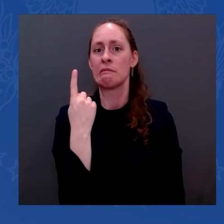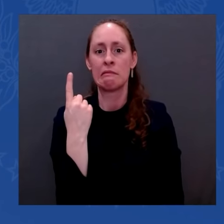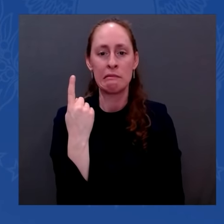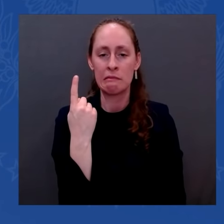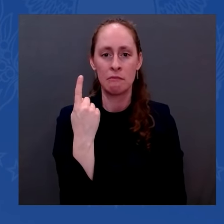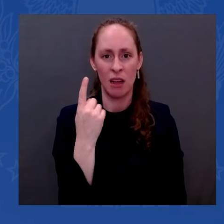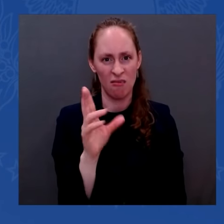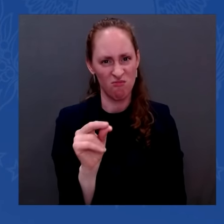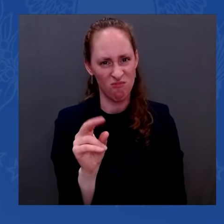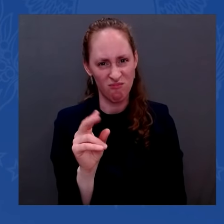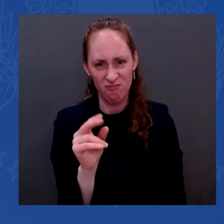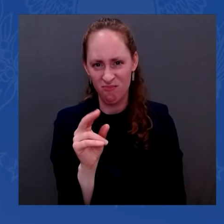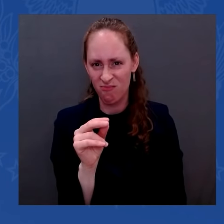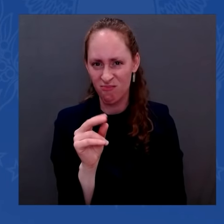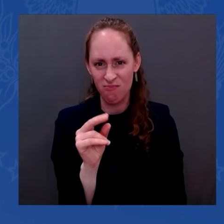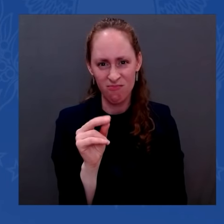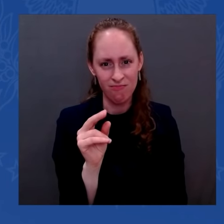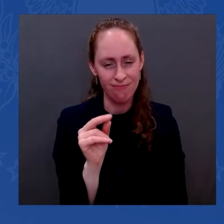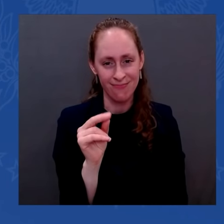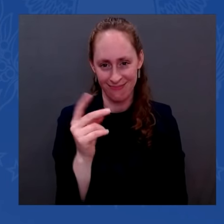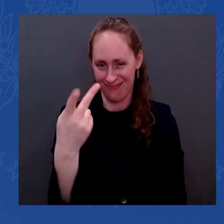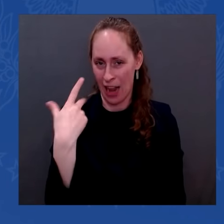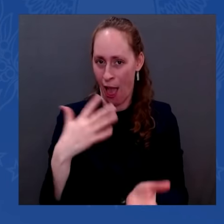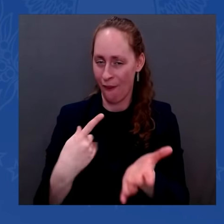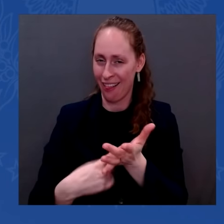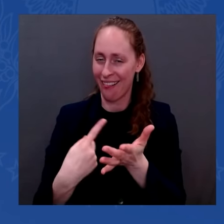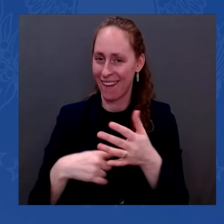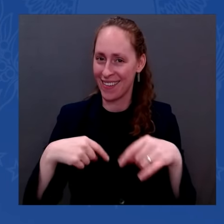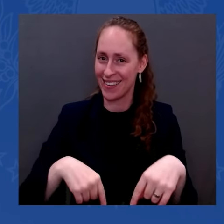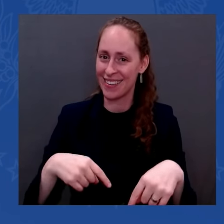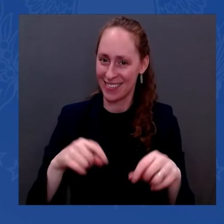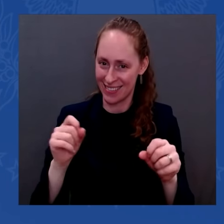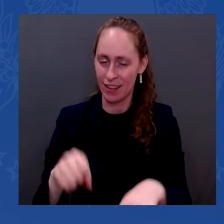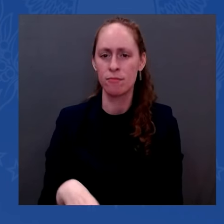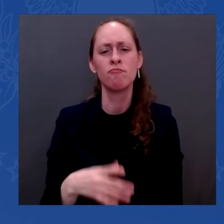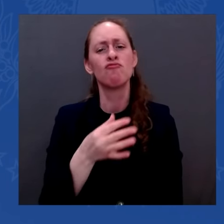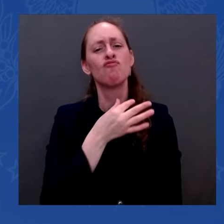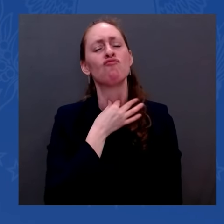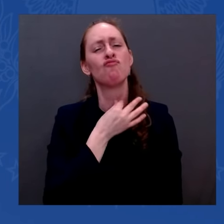together with industry workers, local communities to -- and Tribal nations -- to help us secure